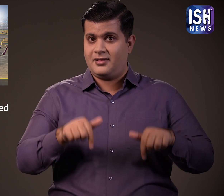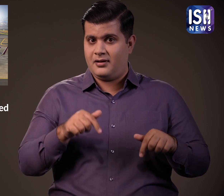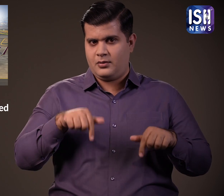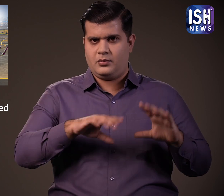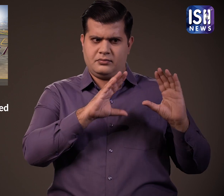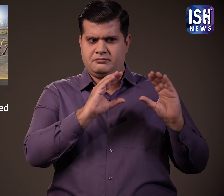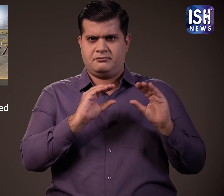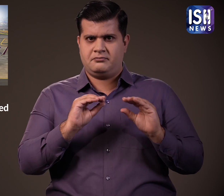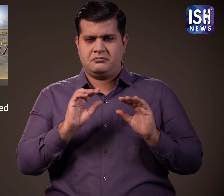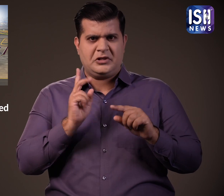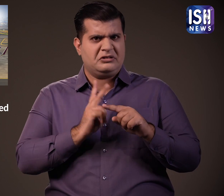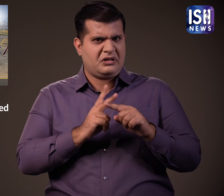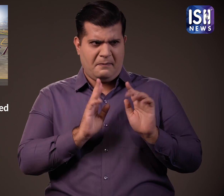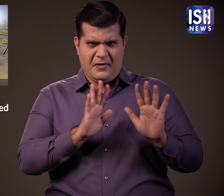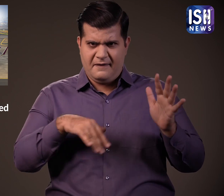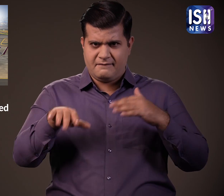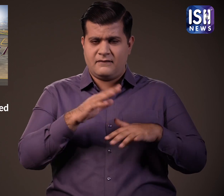Now the situation is somewhat better.